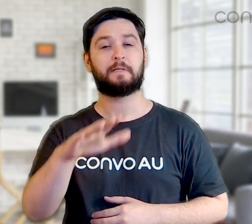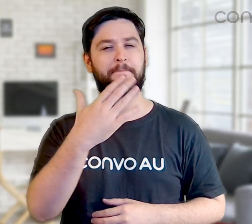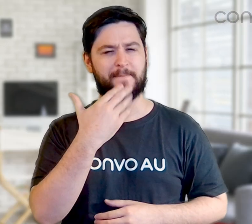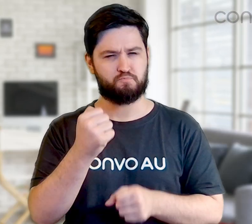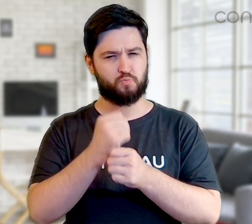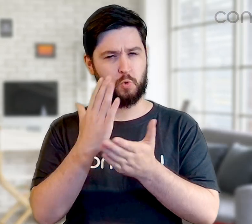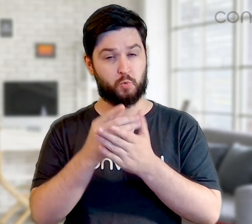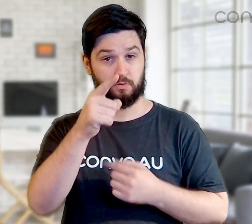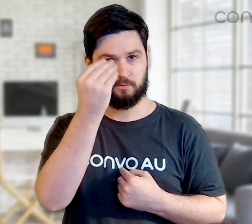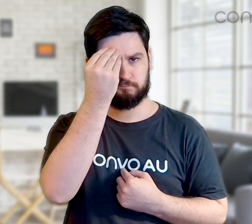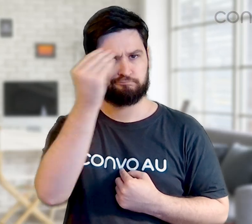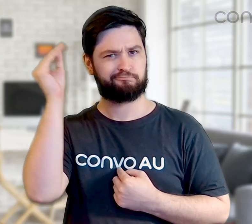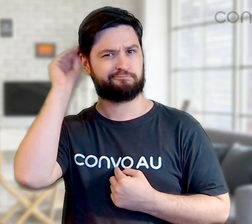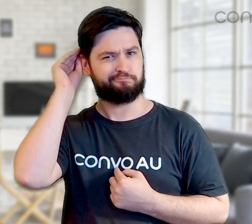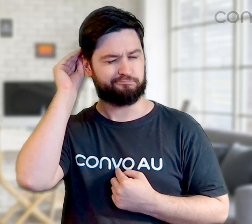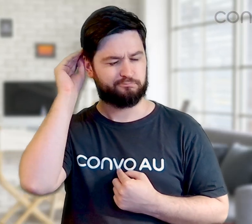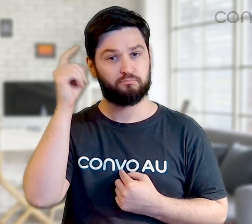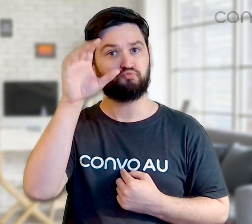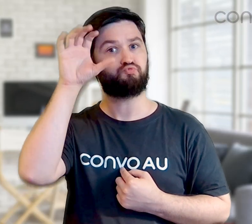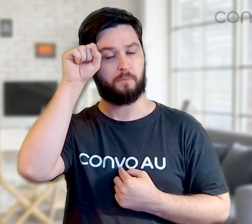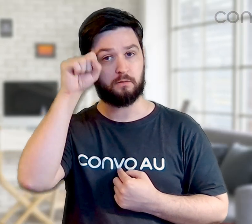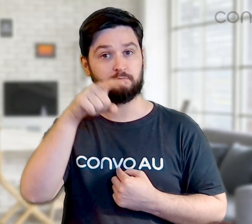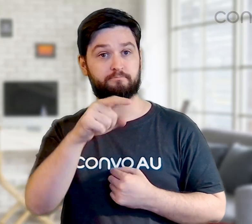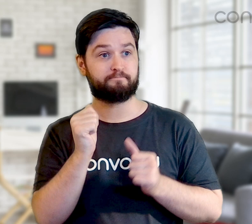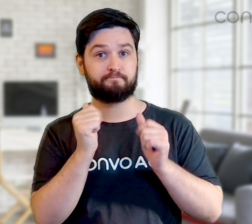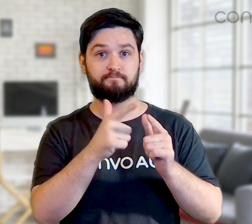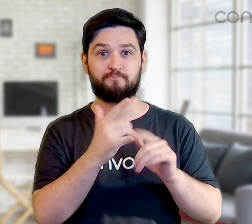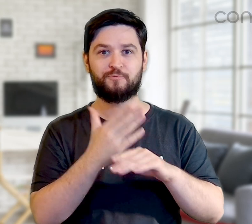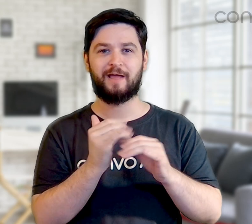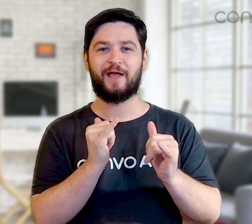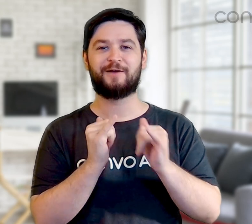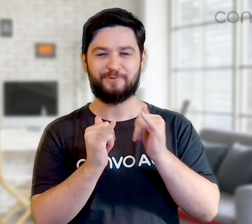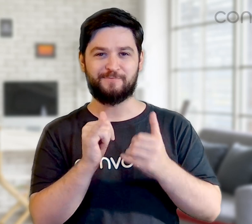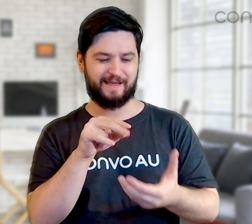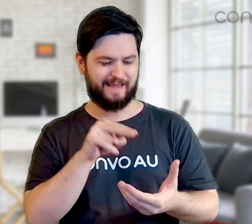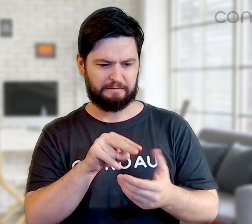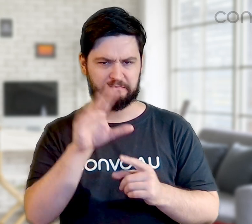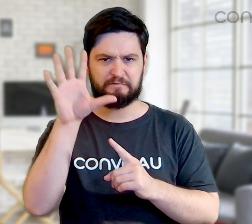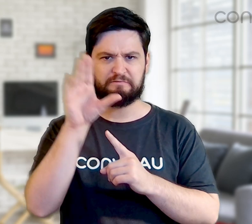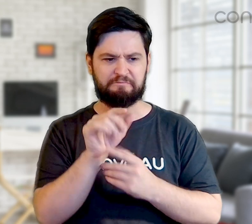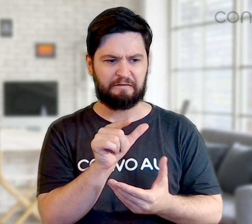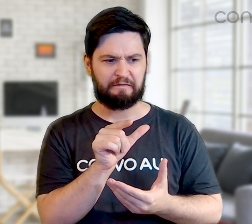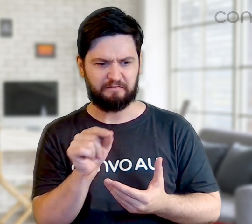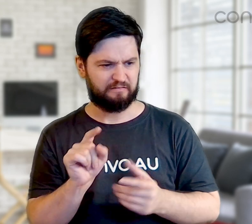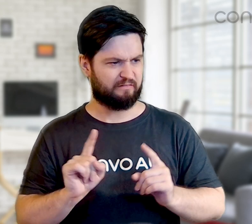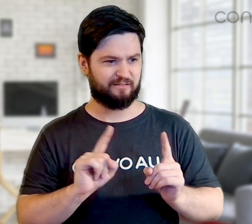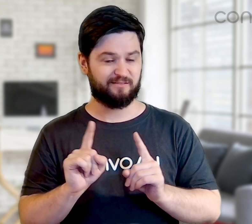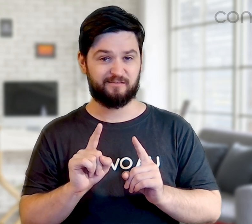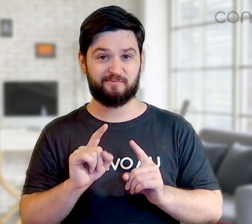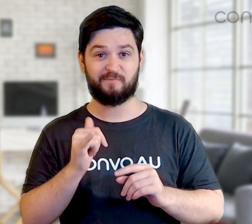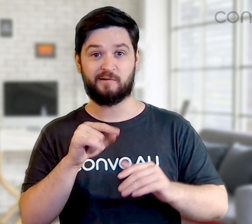1. Please make sure you check your mobile reception and data when you arrive at the location of your job interview.